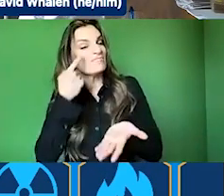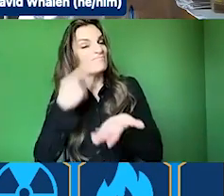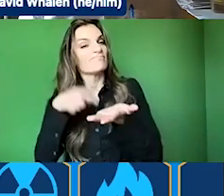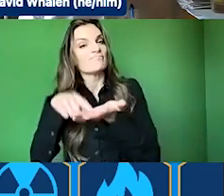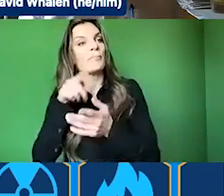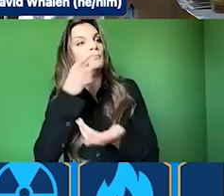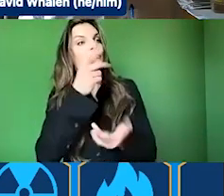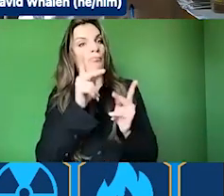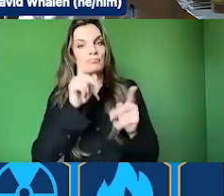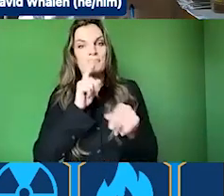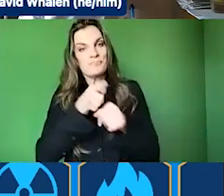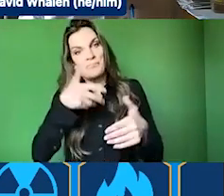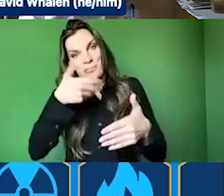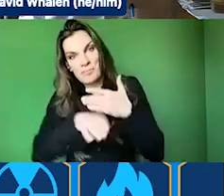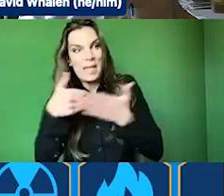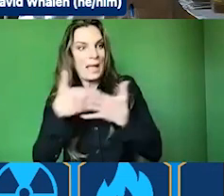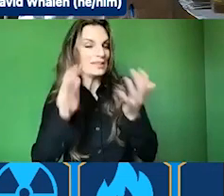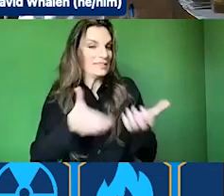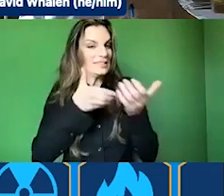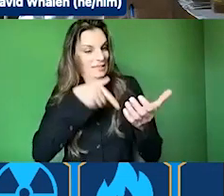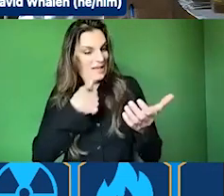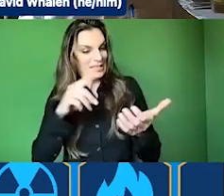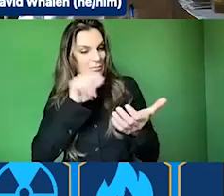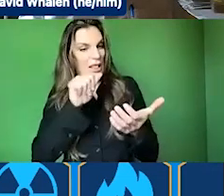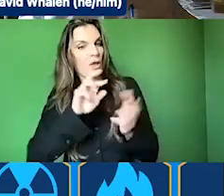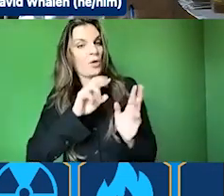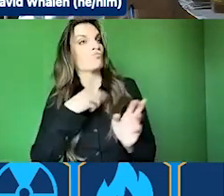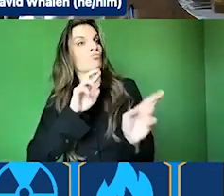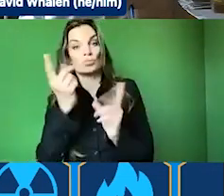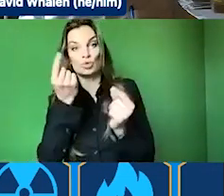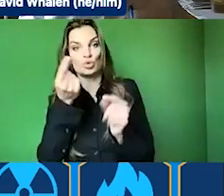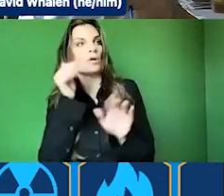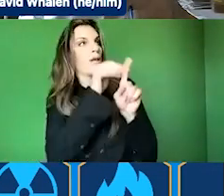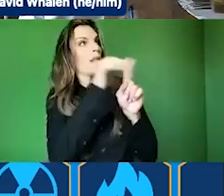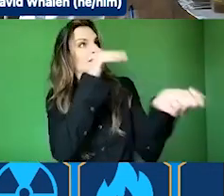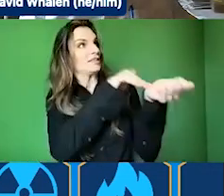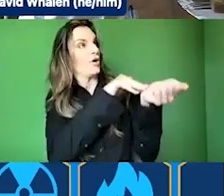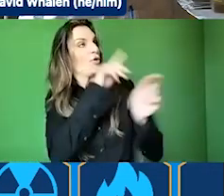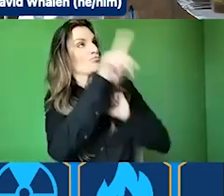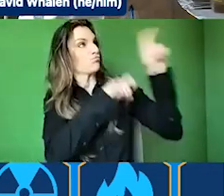aware of it. It's not the -- you don't get trained in disabilities in med school. You